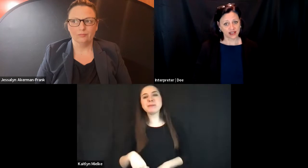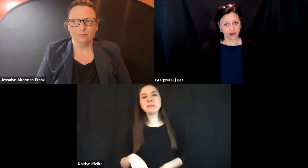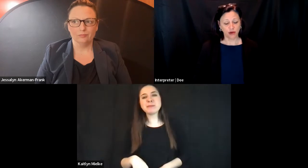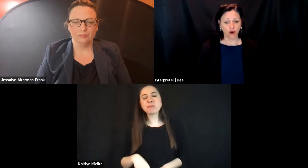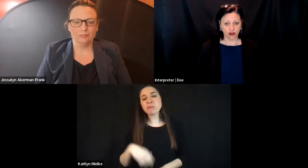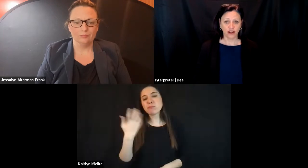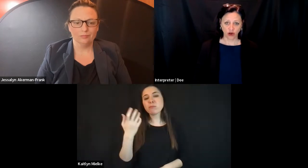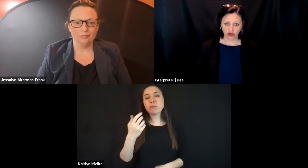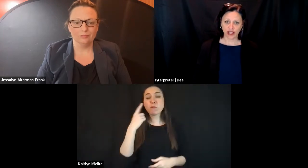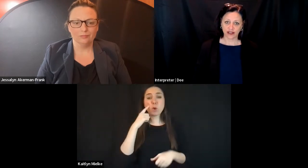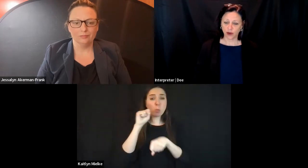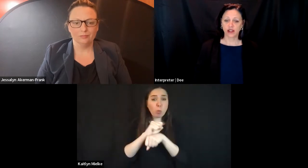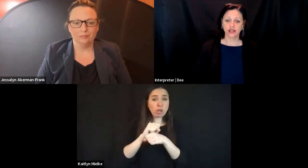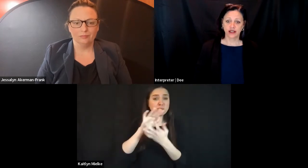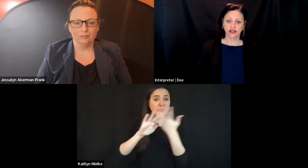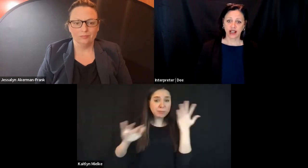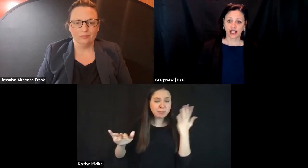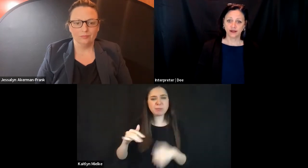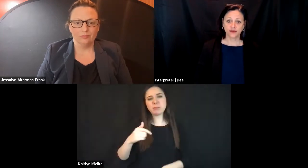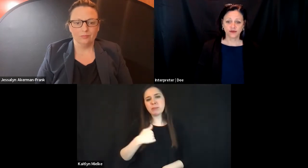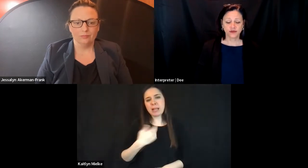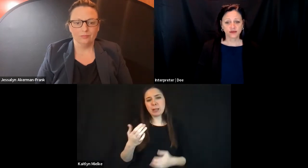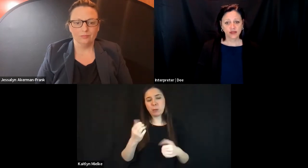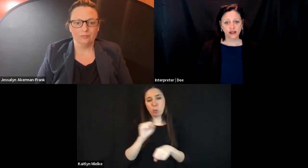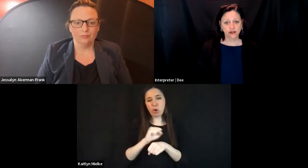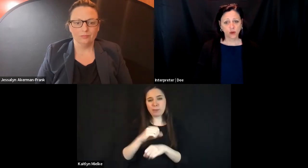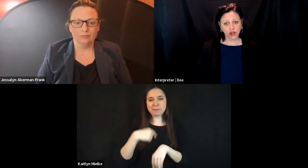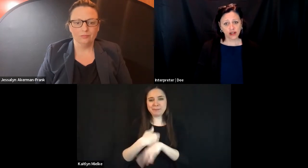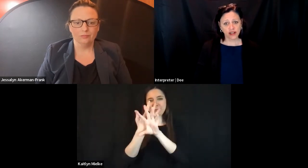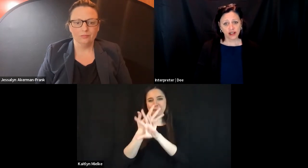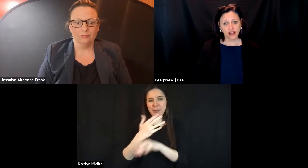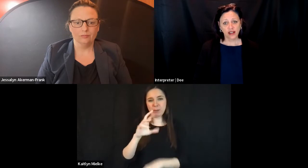Now, remember, I have my central vision, I can use that, especially if somebody comes in front of me.